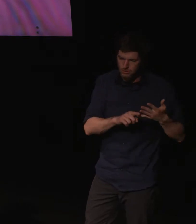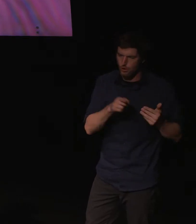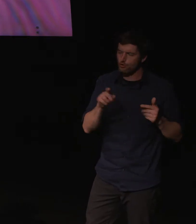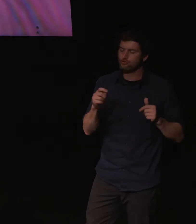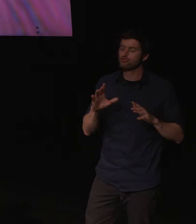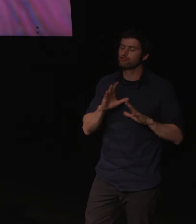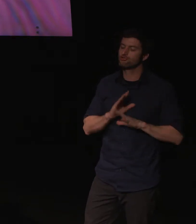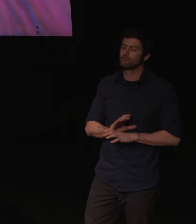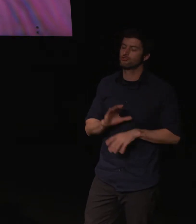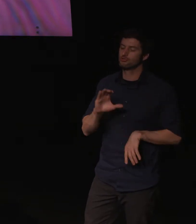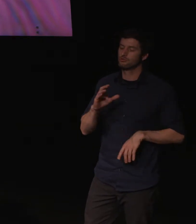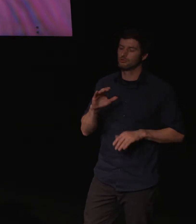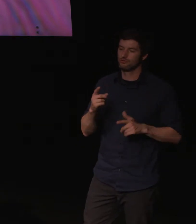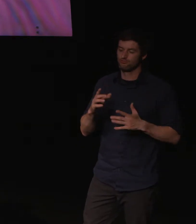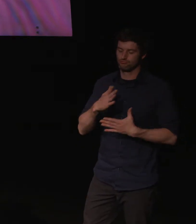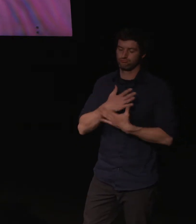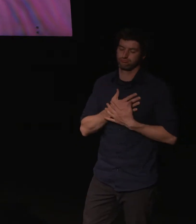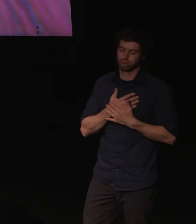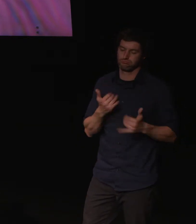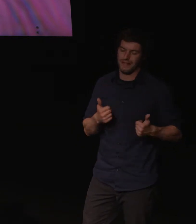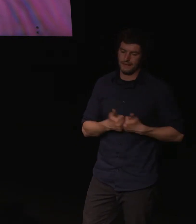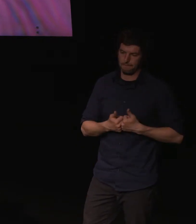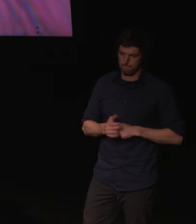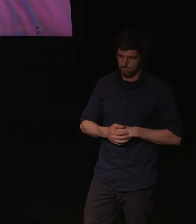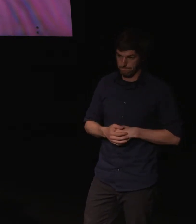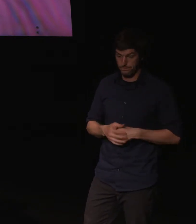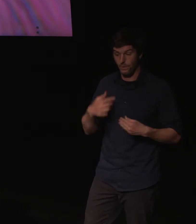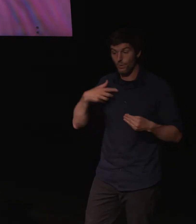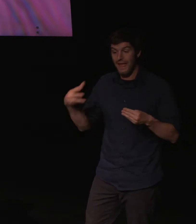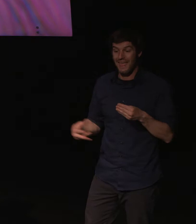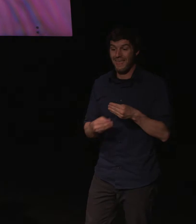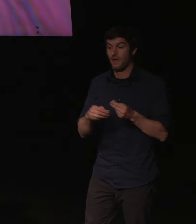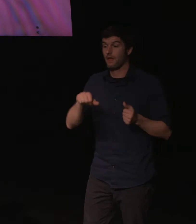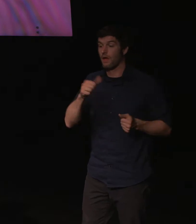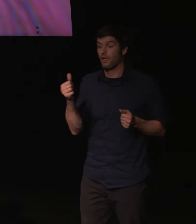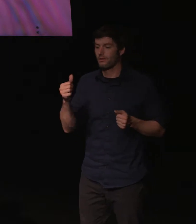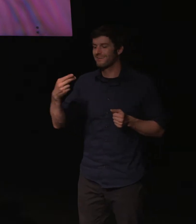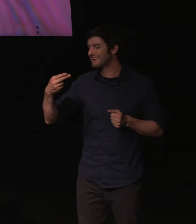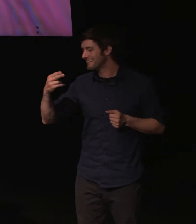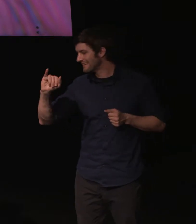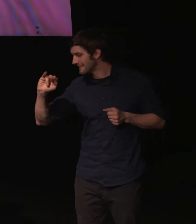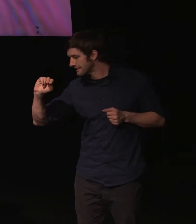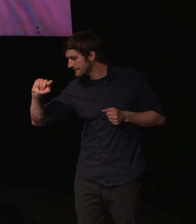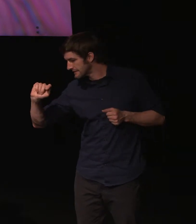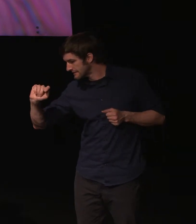We put a little hint in there, we put a little chameleon hint. As the chameleon spawns in it makes a little notice.